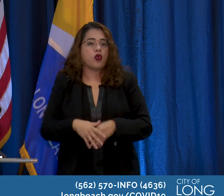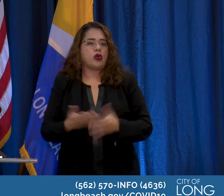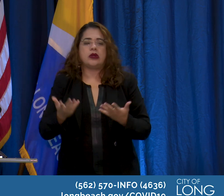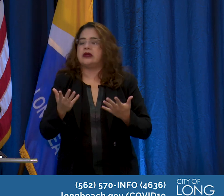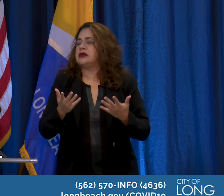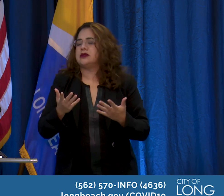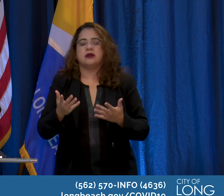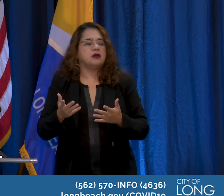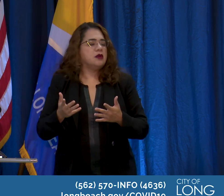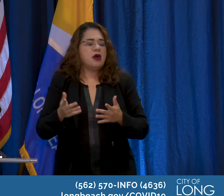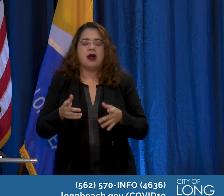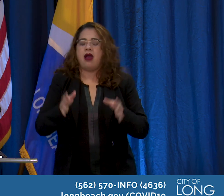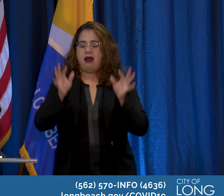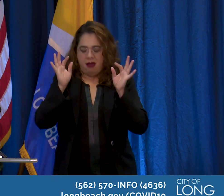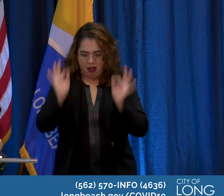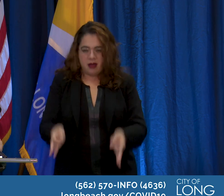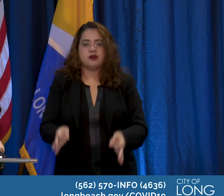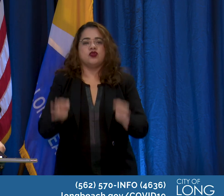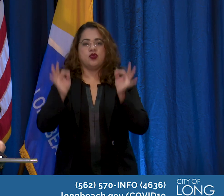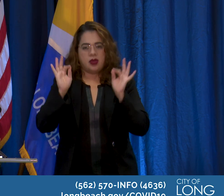be attending gatherings.